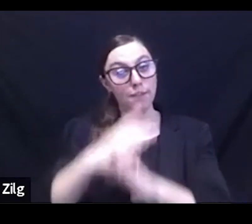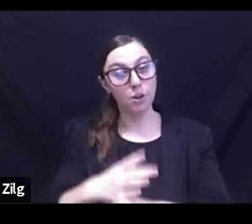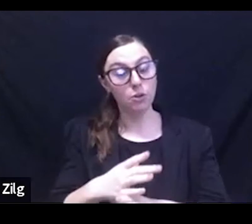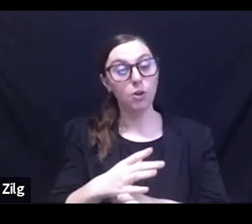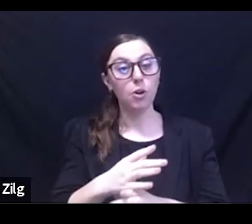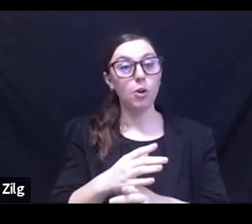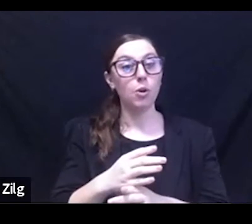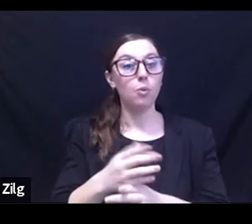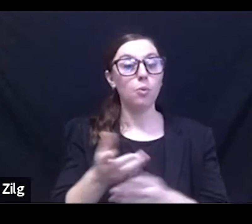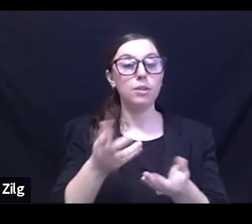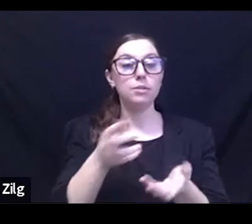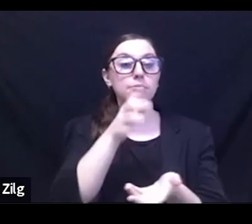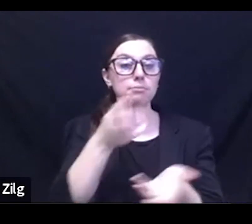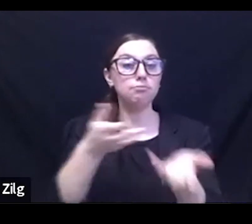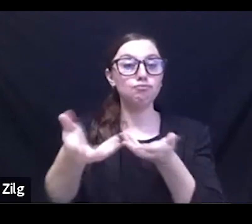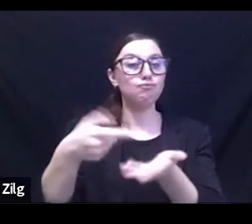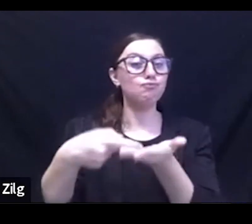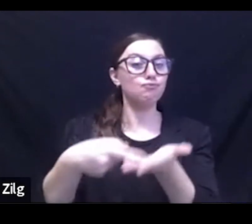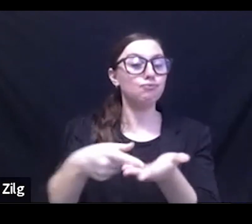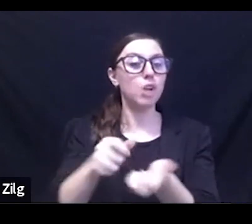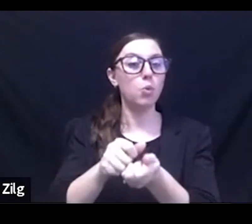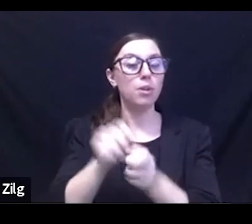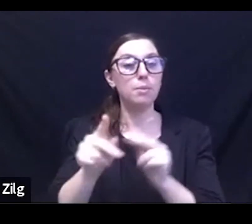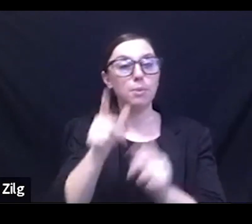speaking with individuals who were placed in what is